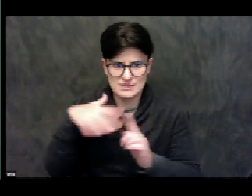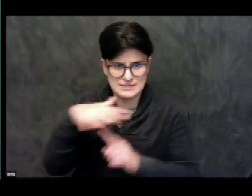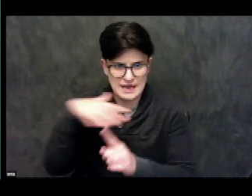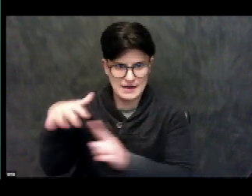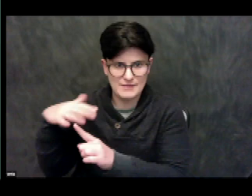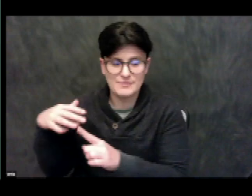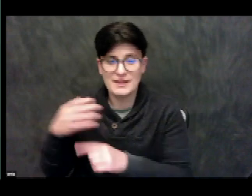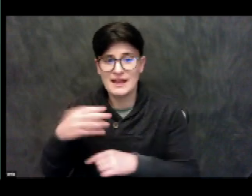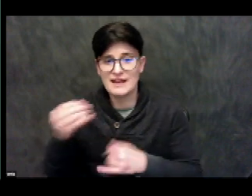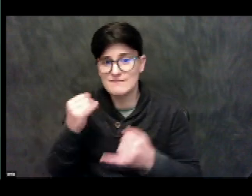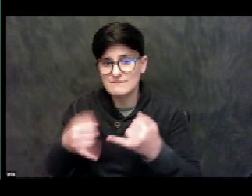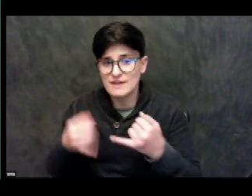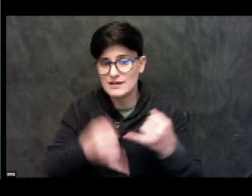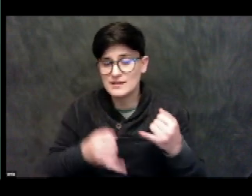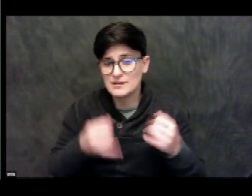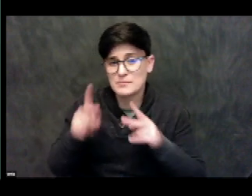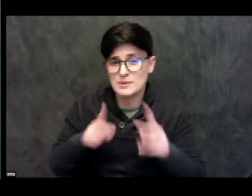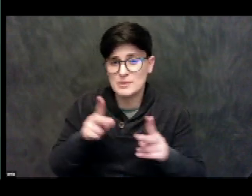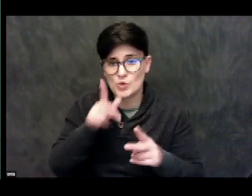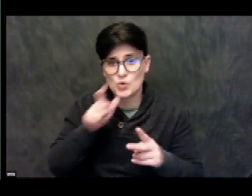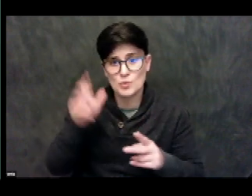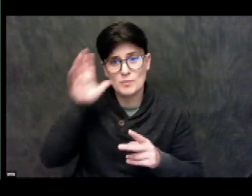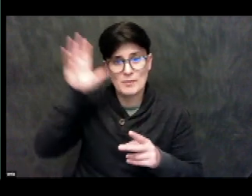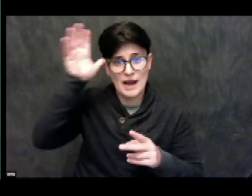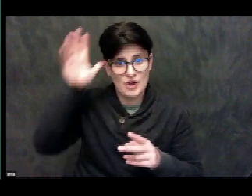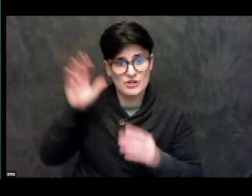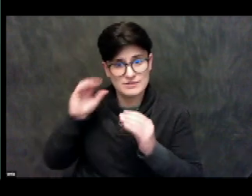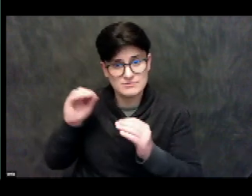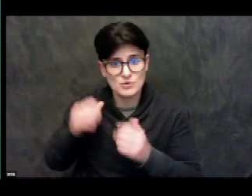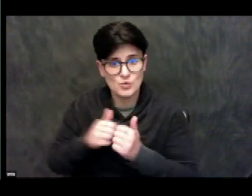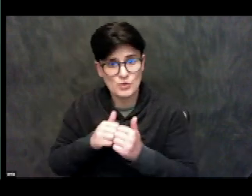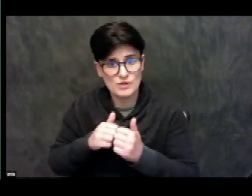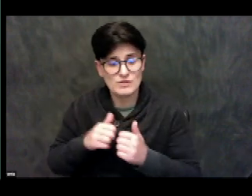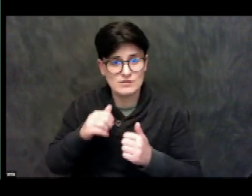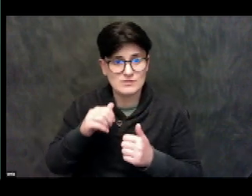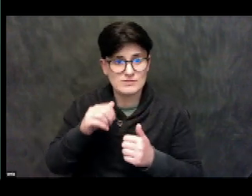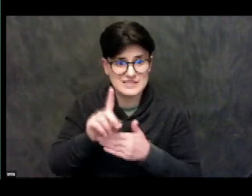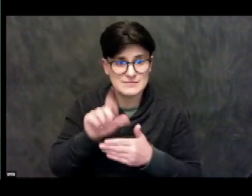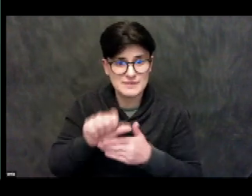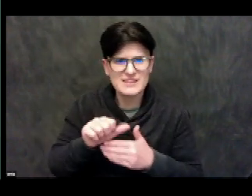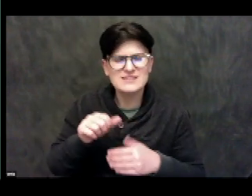disabilities often have concerns about how they will be perceived as parents.